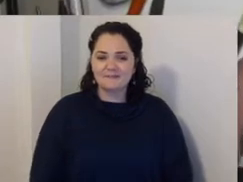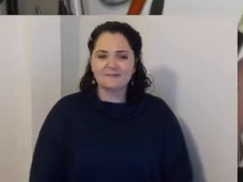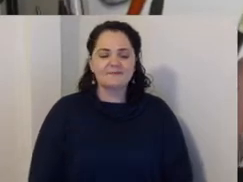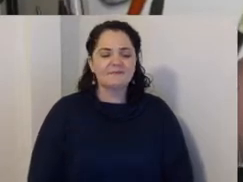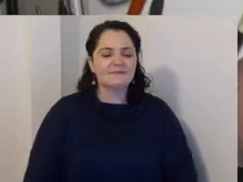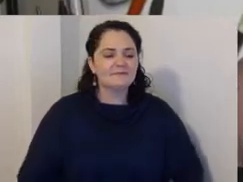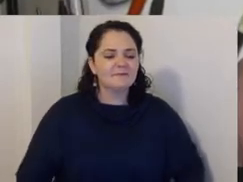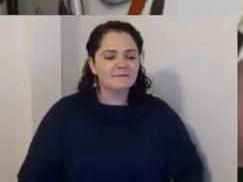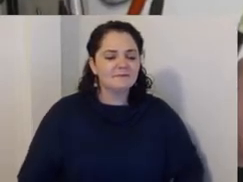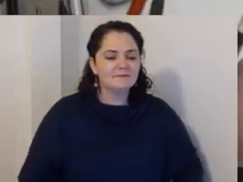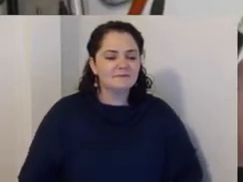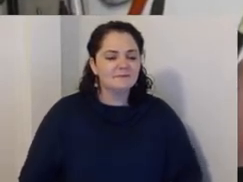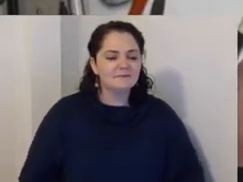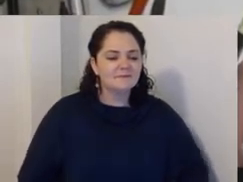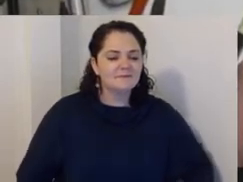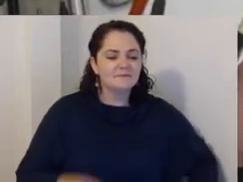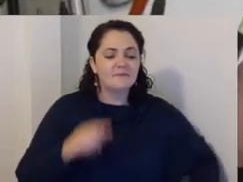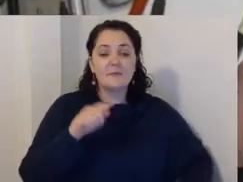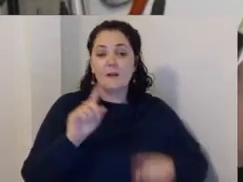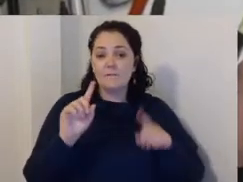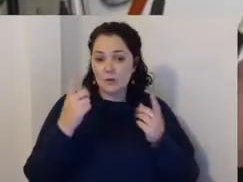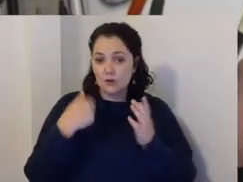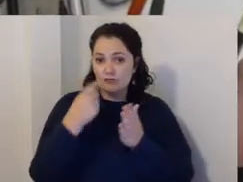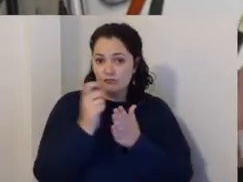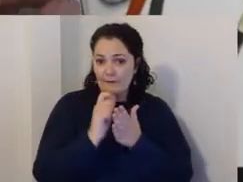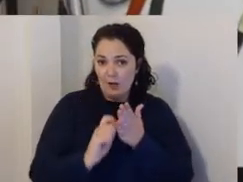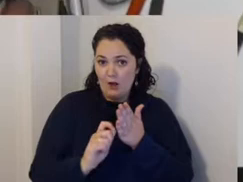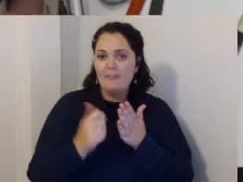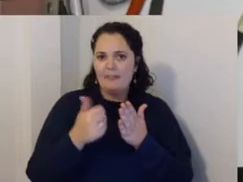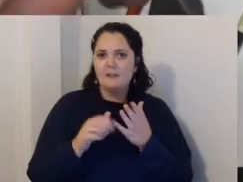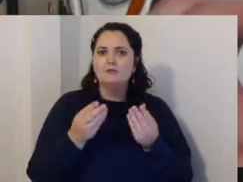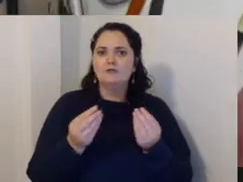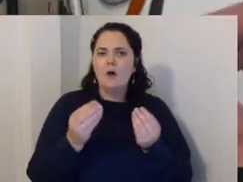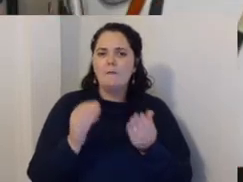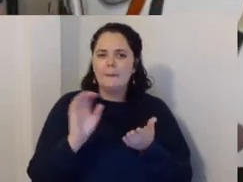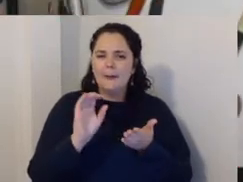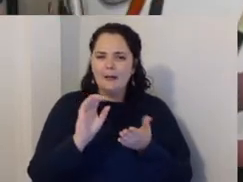first and then soft graphite powder on top of it and then what I'll be able to do as we get